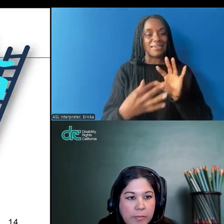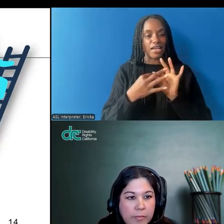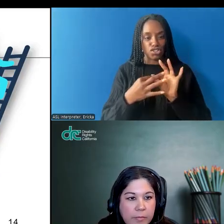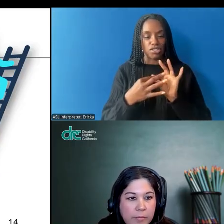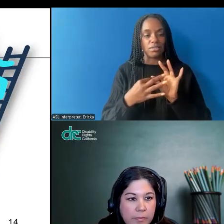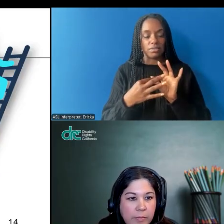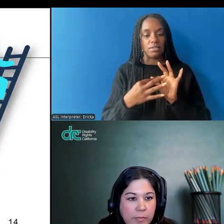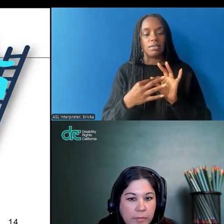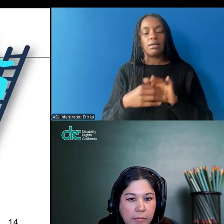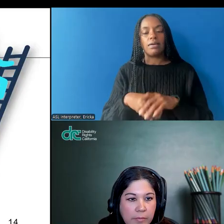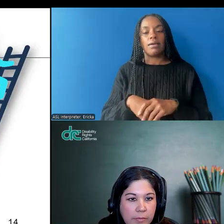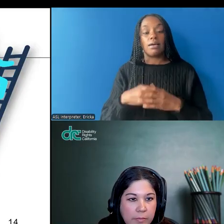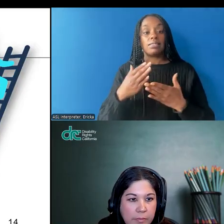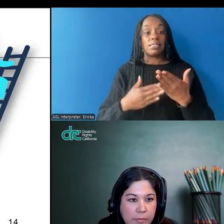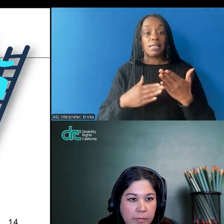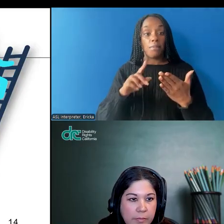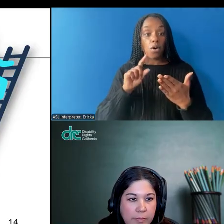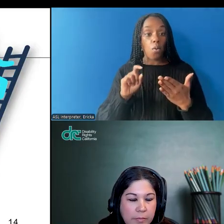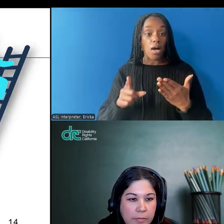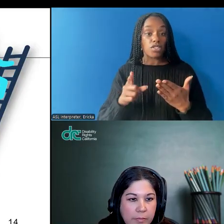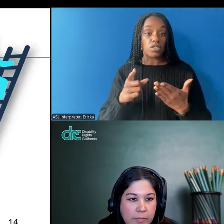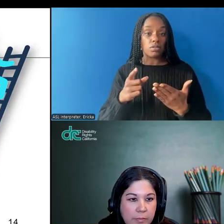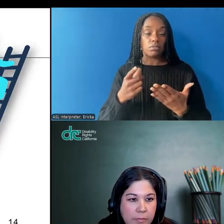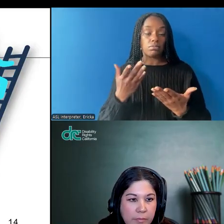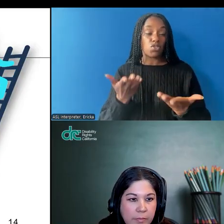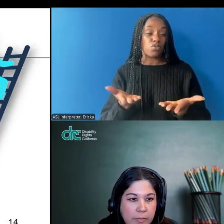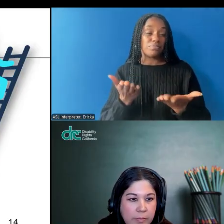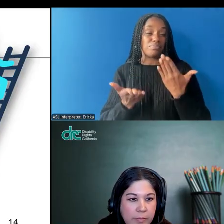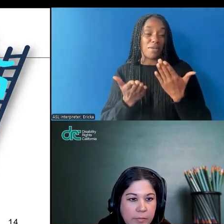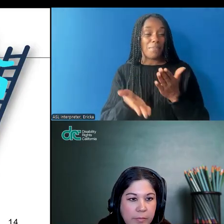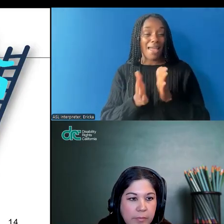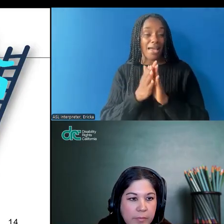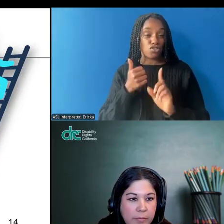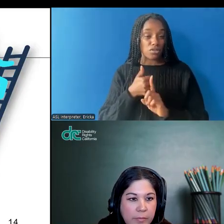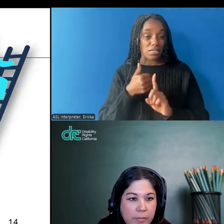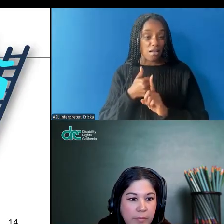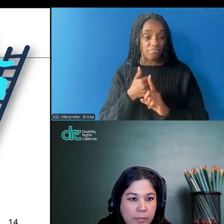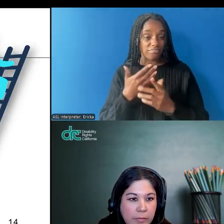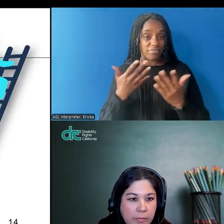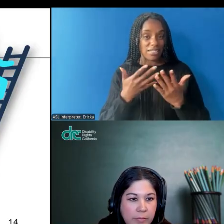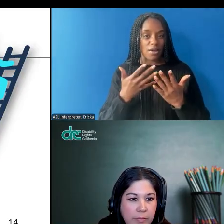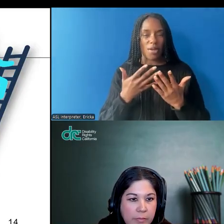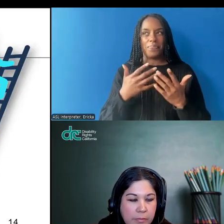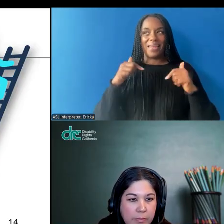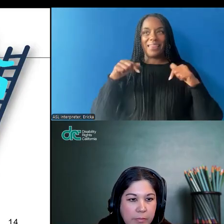And some questions to ask or a question to ask yourself is how will this service help me